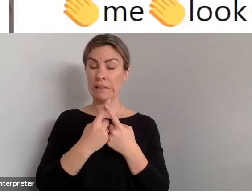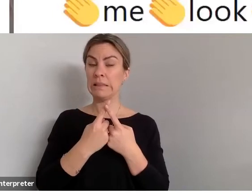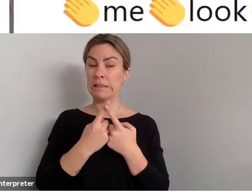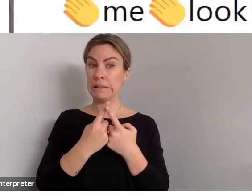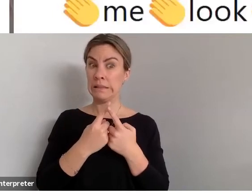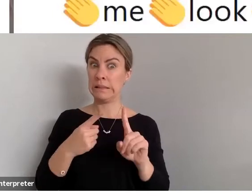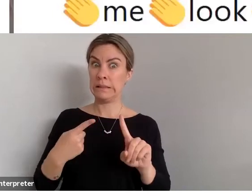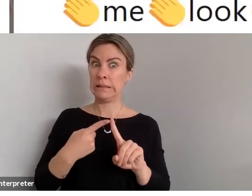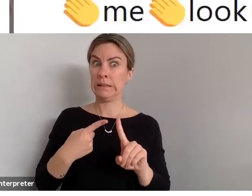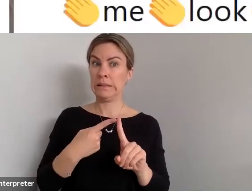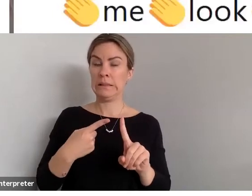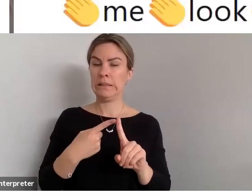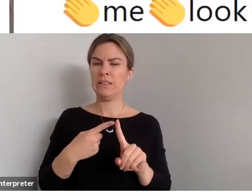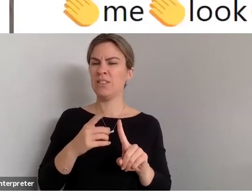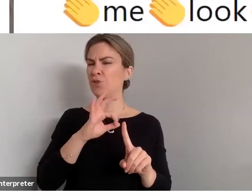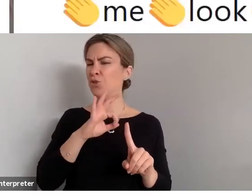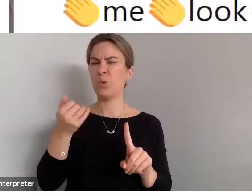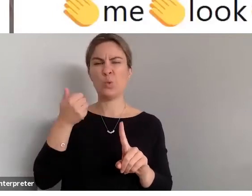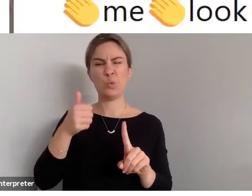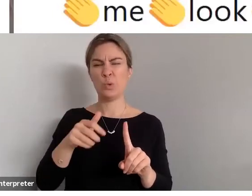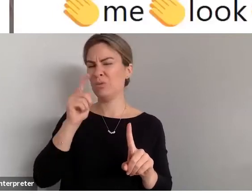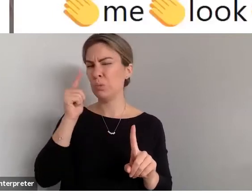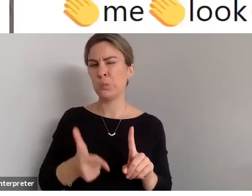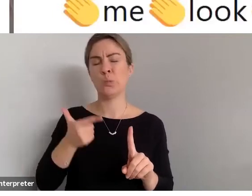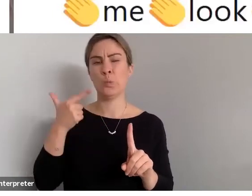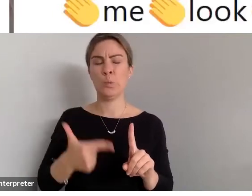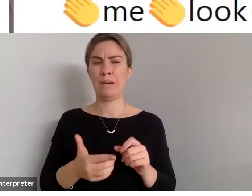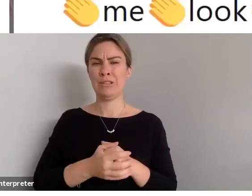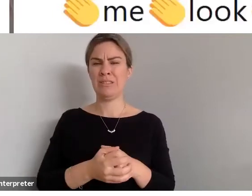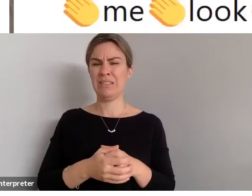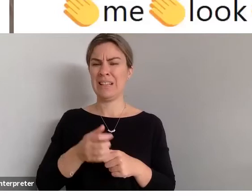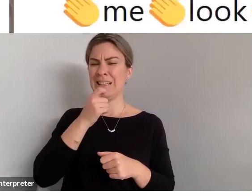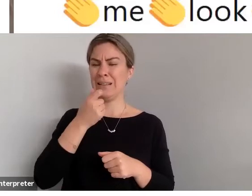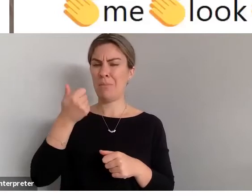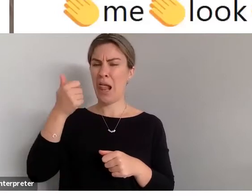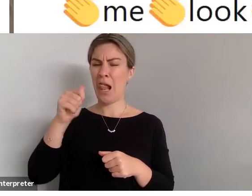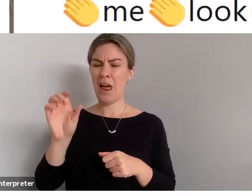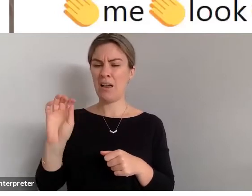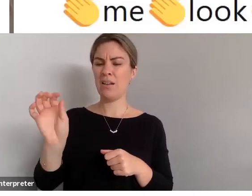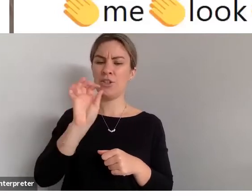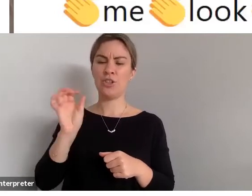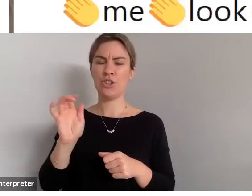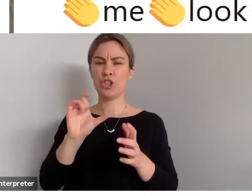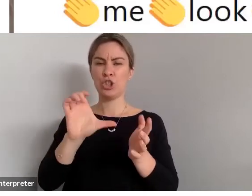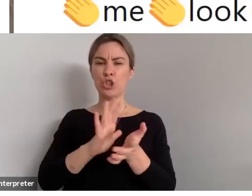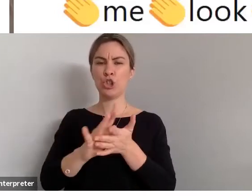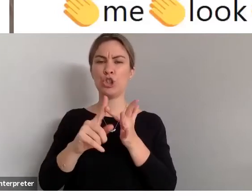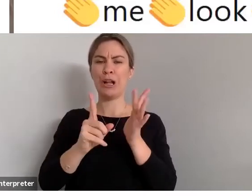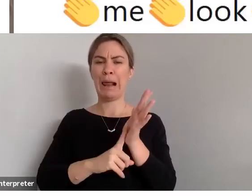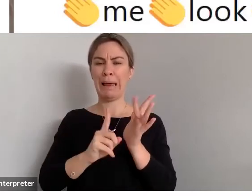They should be used sparingly. They are like chili powder. A little sprinkle to make a post a little better.